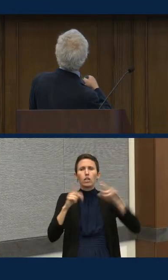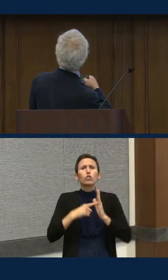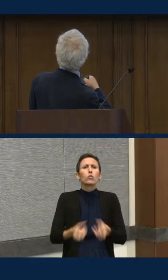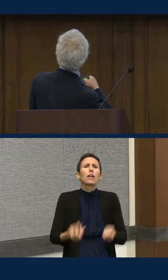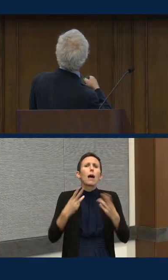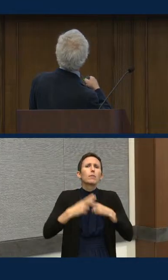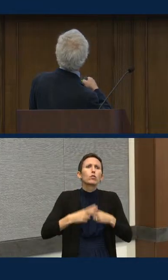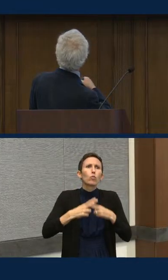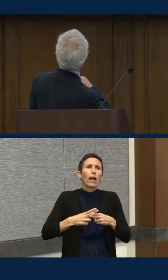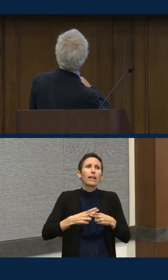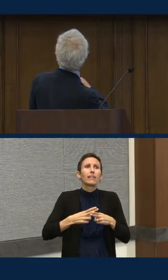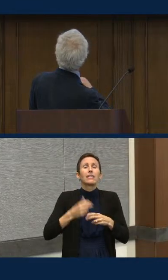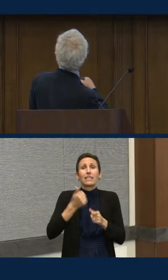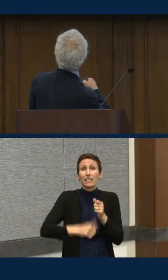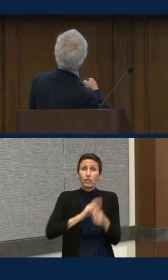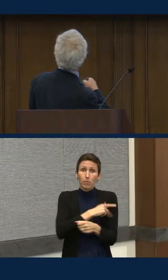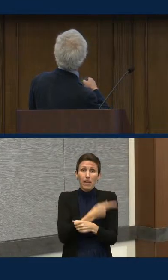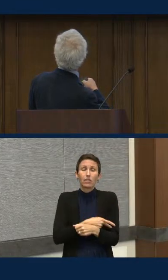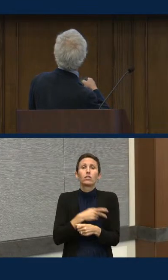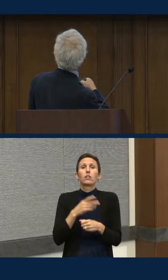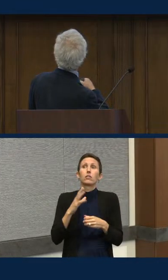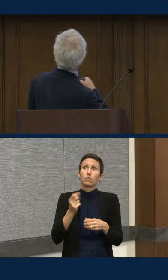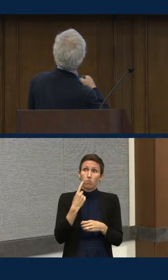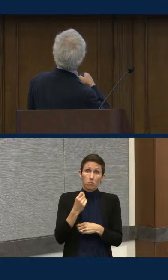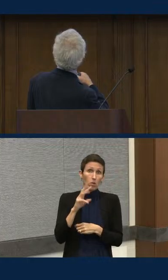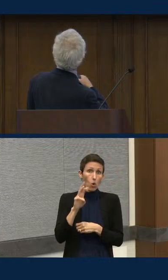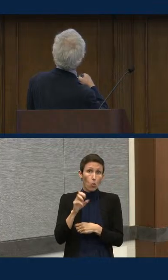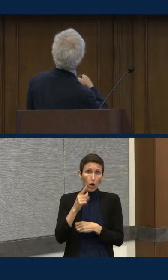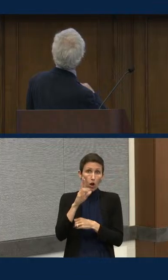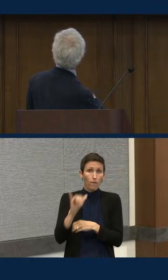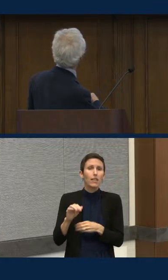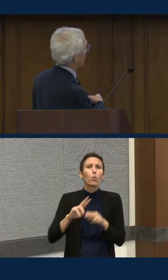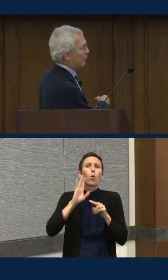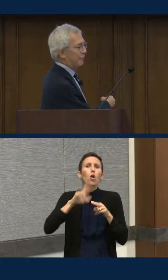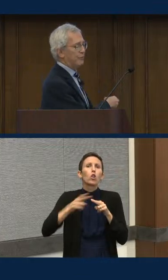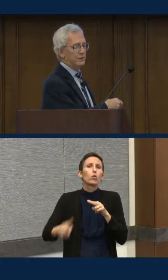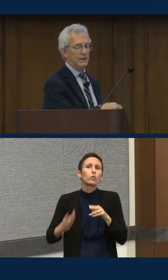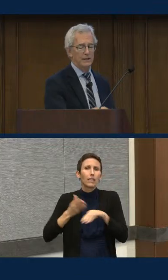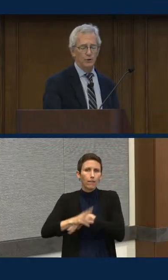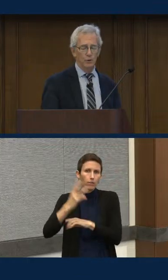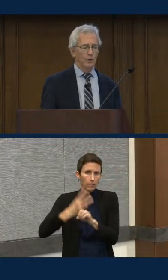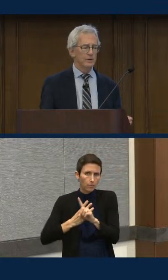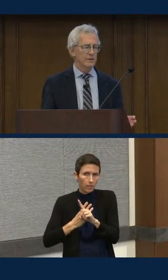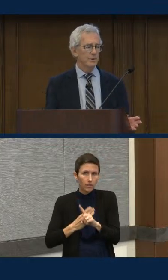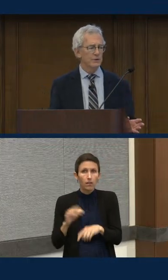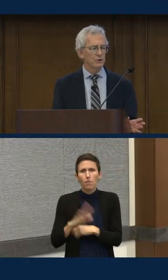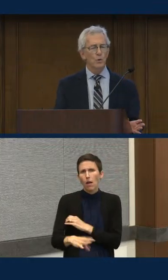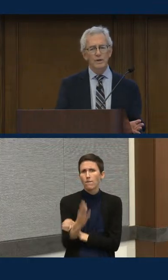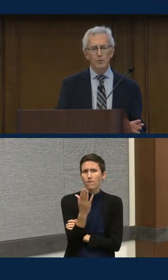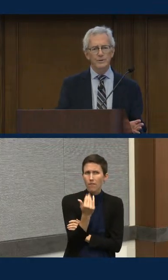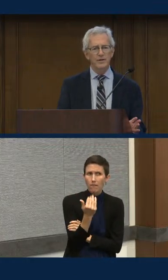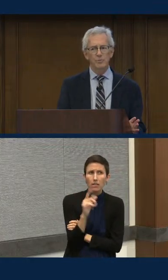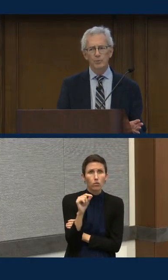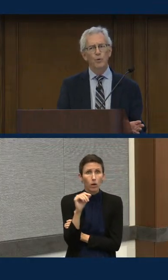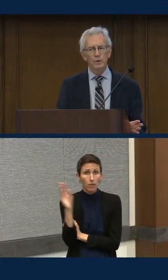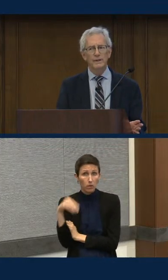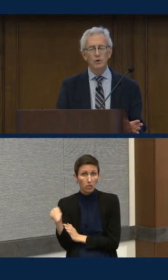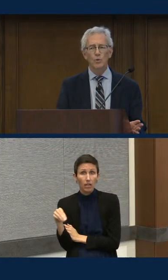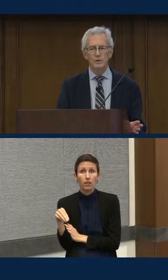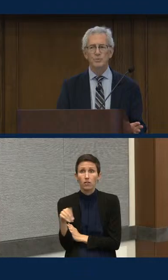Wegovy loses over six months. In fact, about 15 to as much as 20% of people really don't